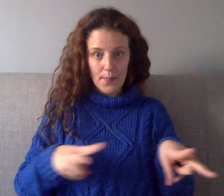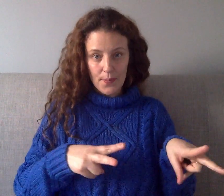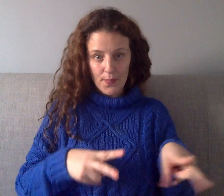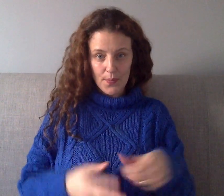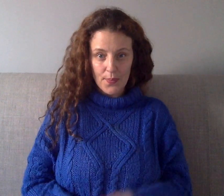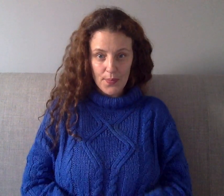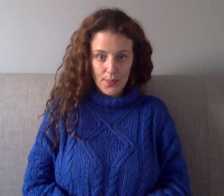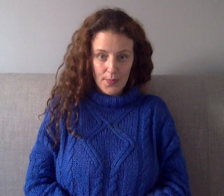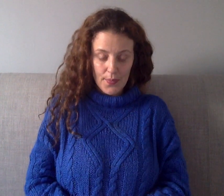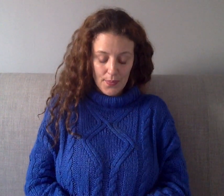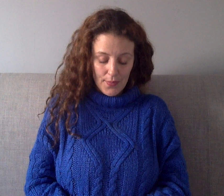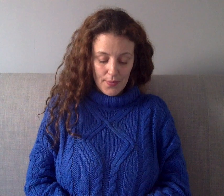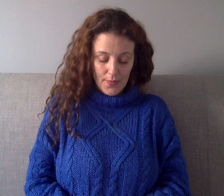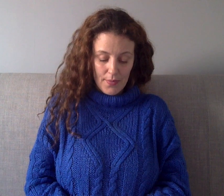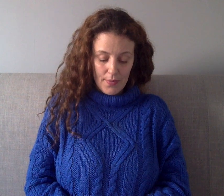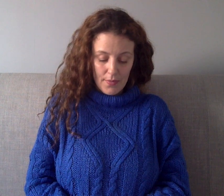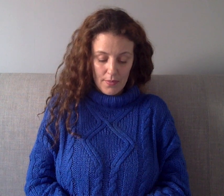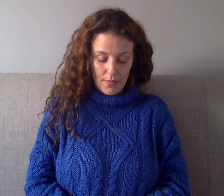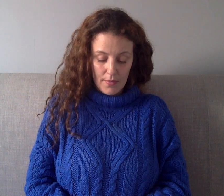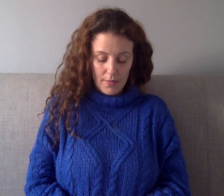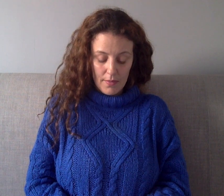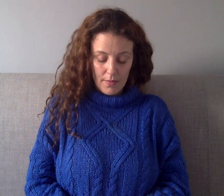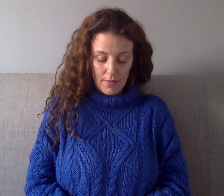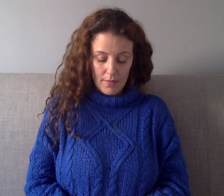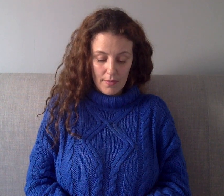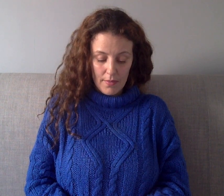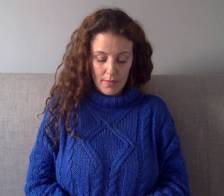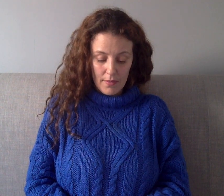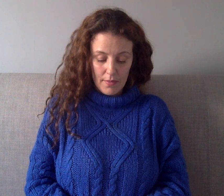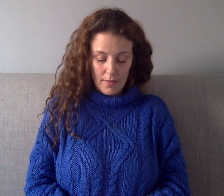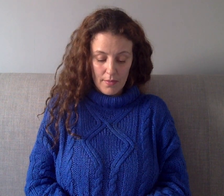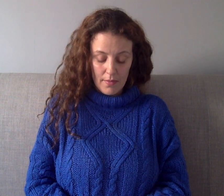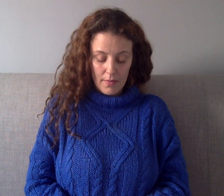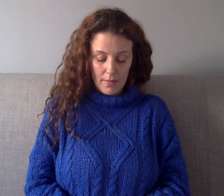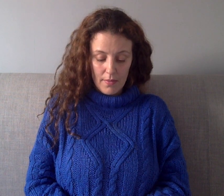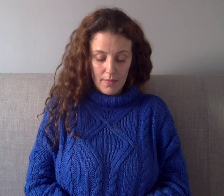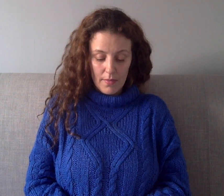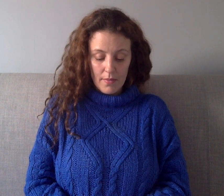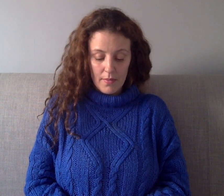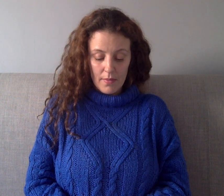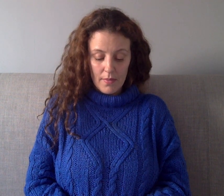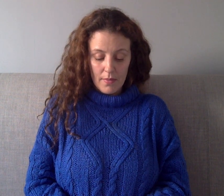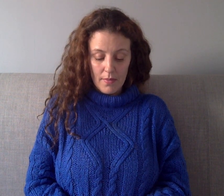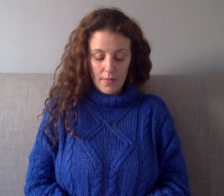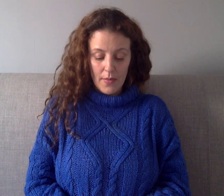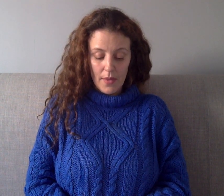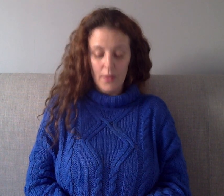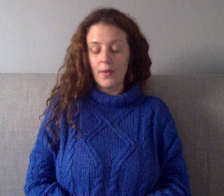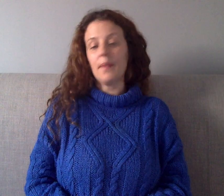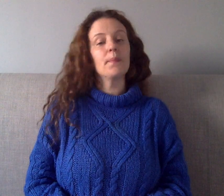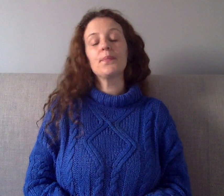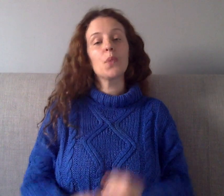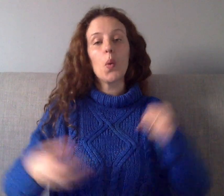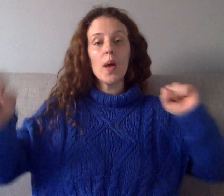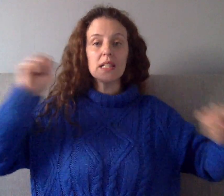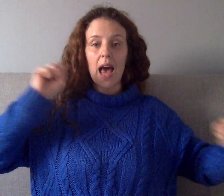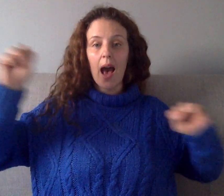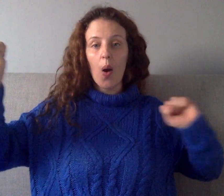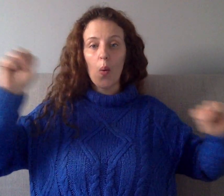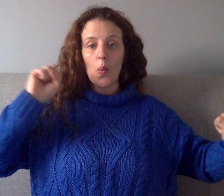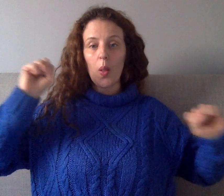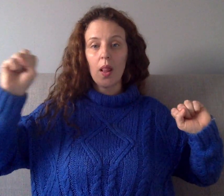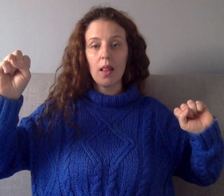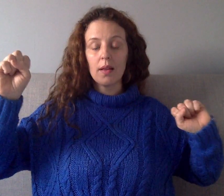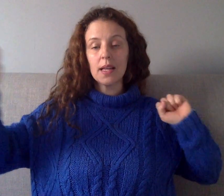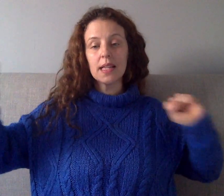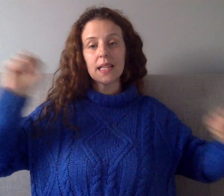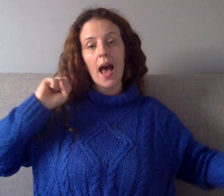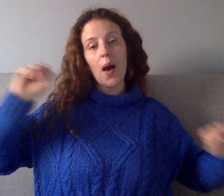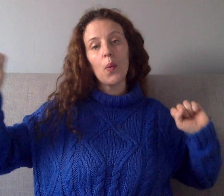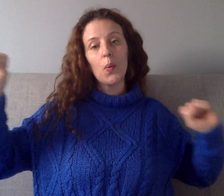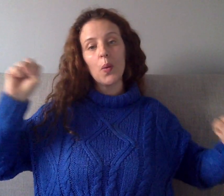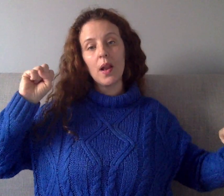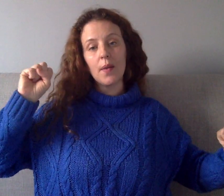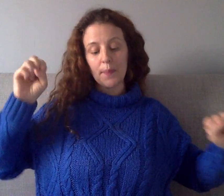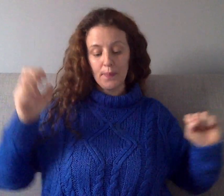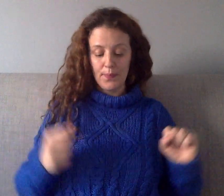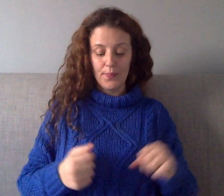TOWEL